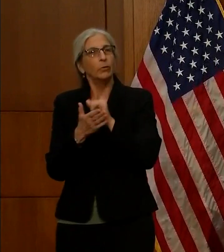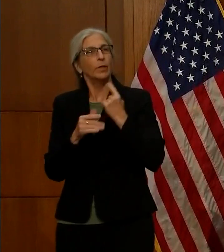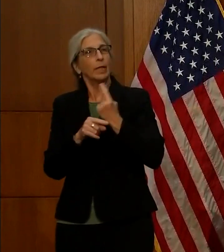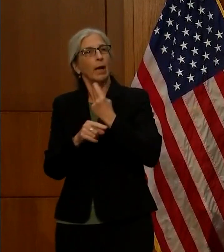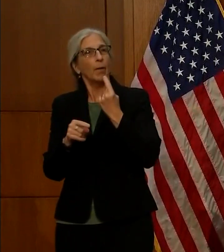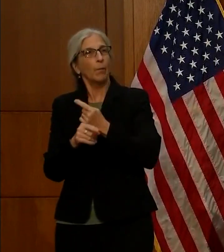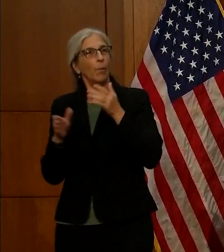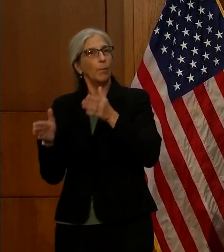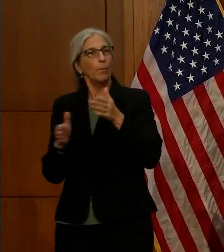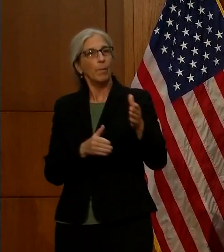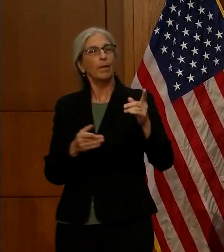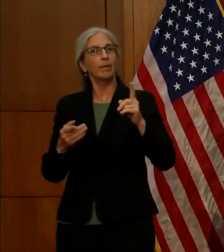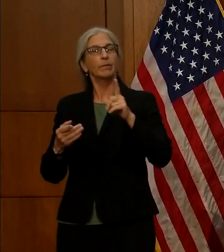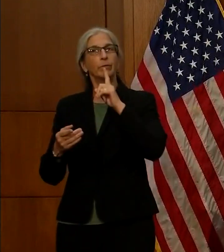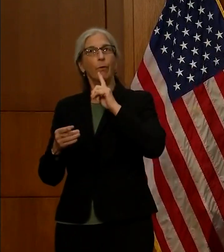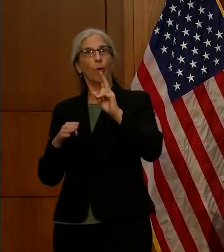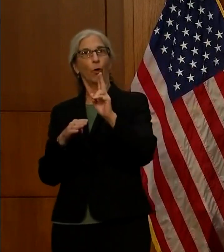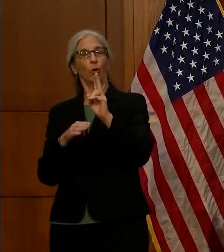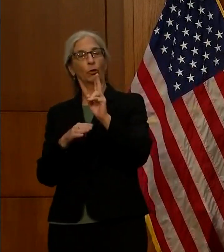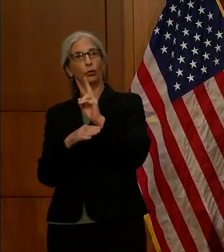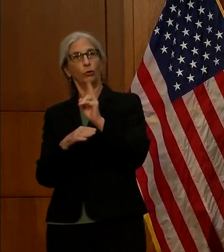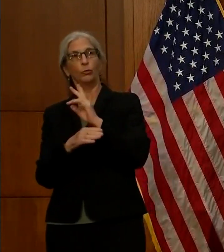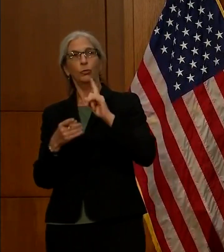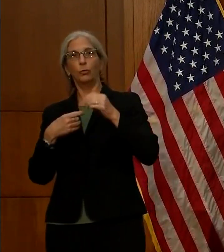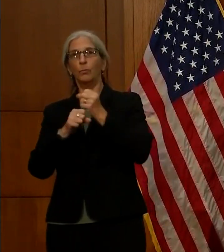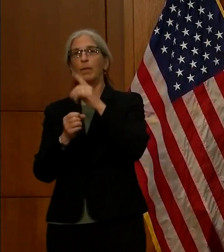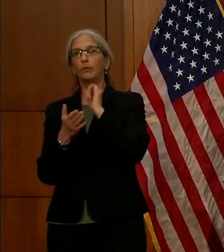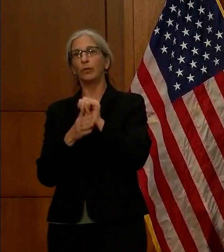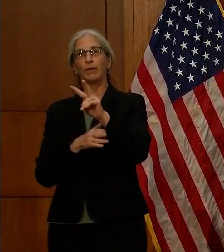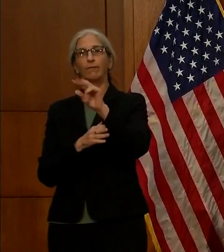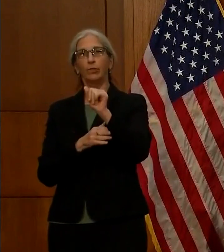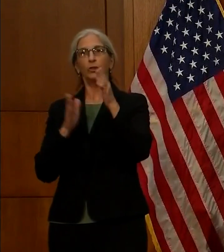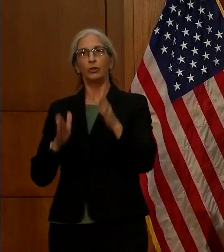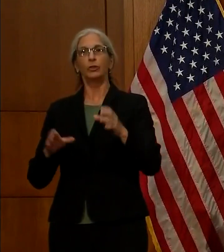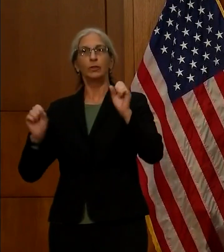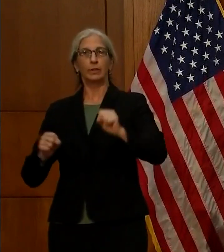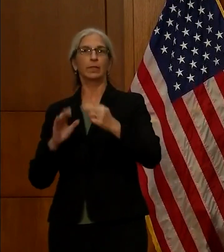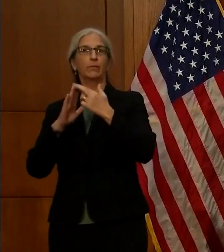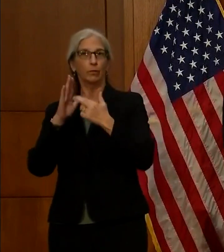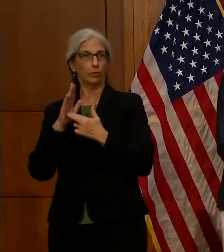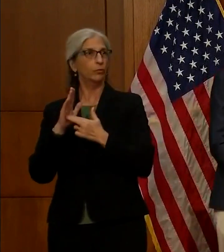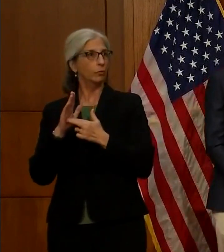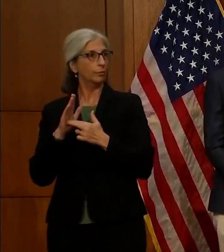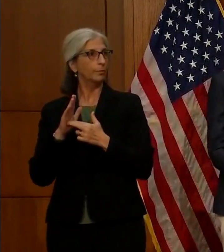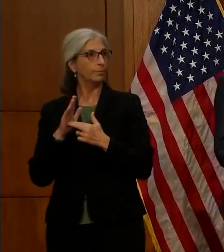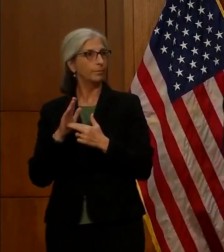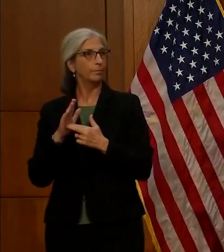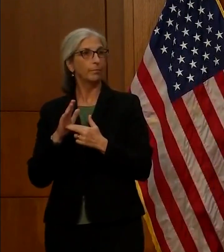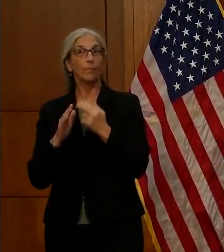THAT- THE APPROPRIATE METHODS ARE BEING TAKEN TO PRESERVE VIRGINIA'S ABILITY. TO CONTINUE